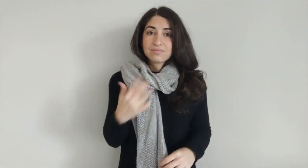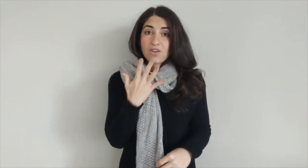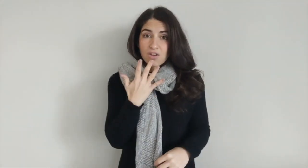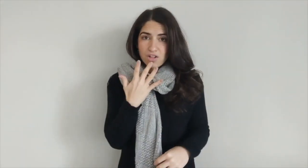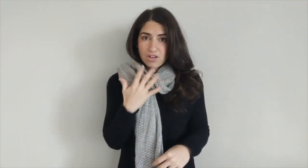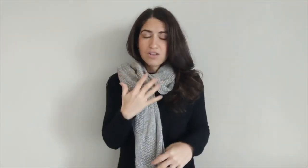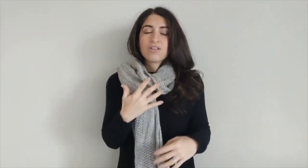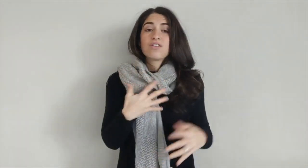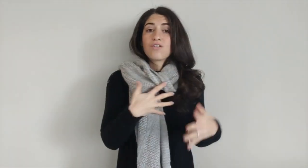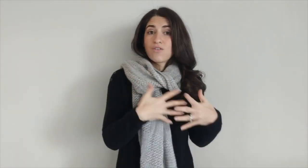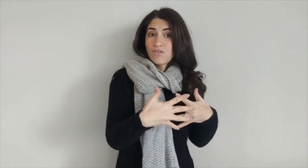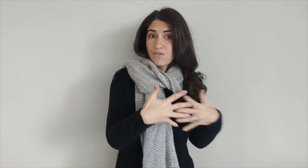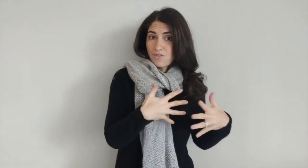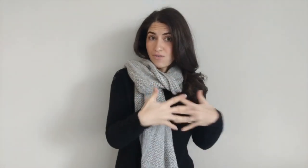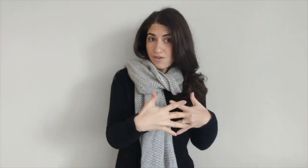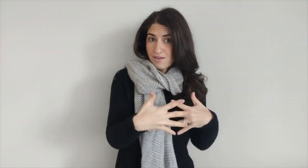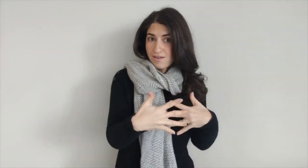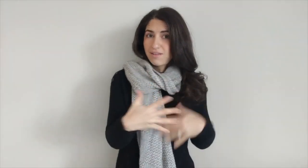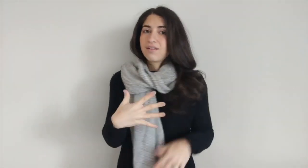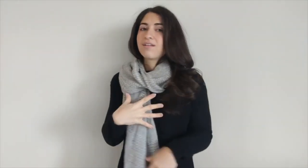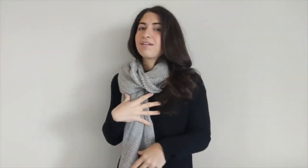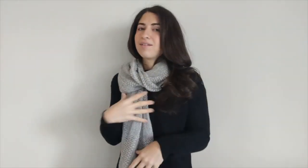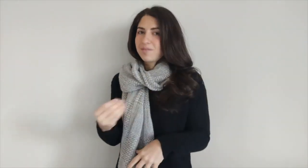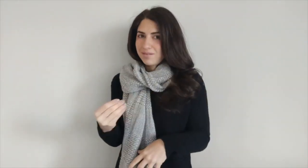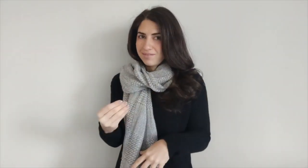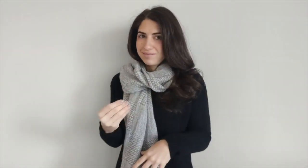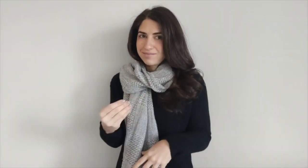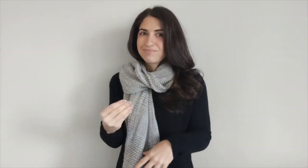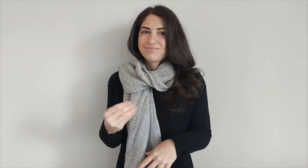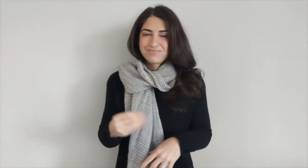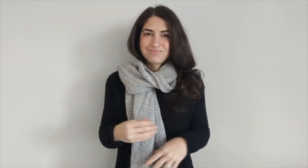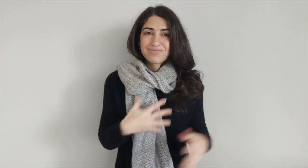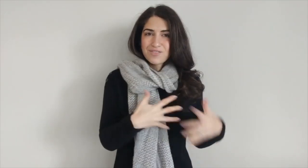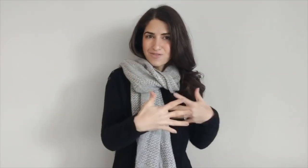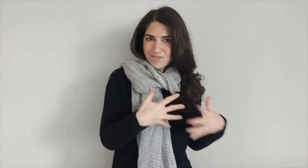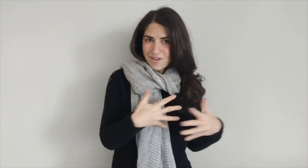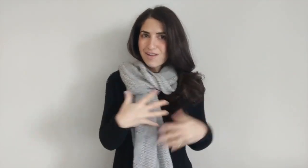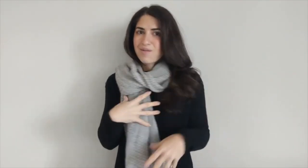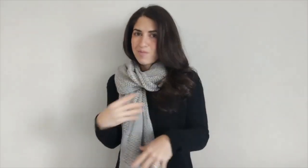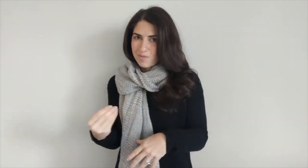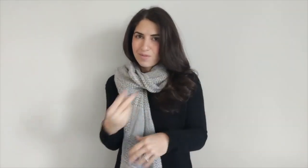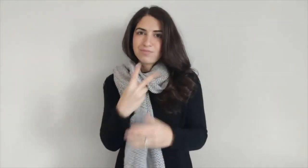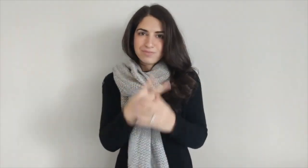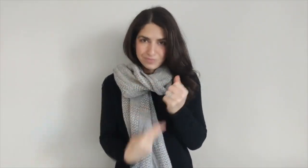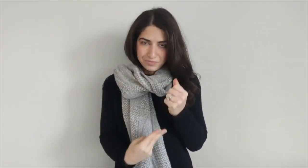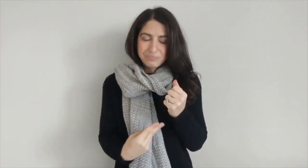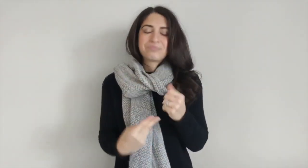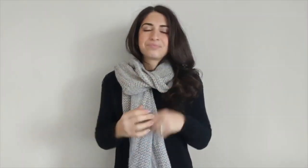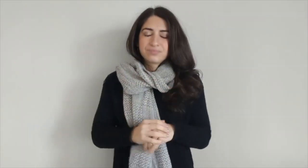The colors are gray and white. Gray and white, both.